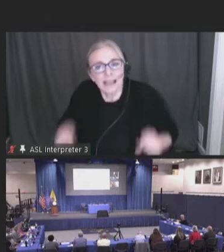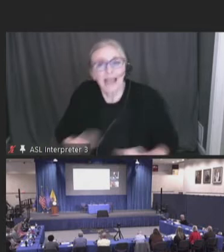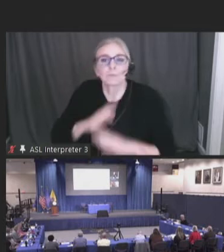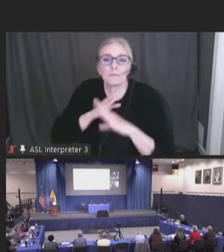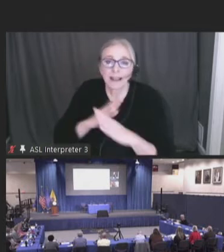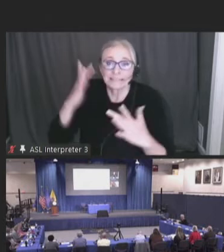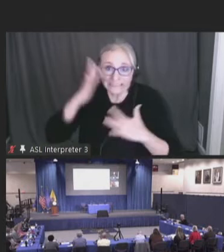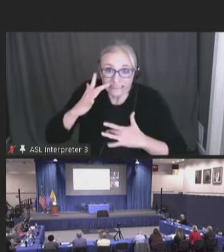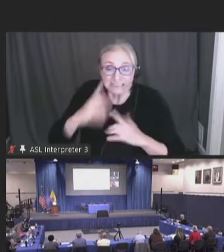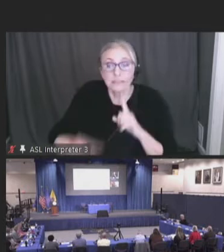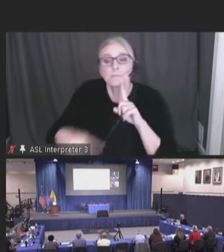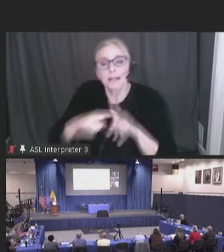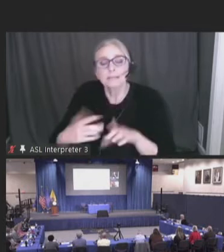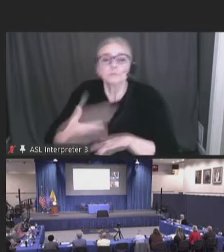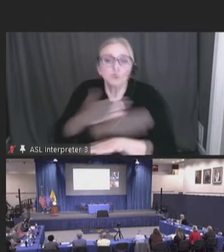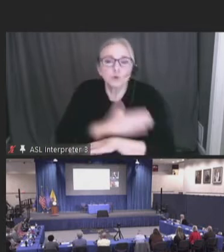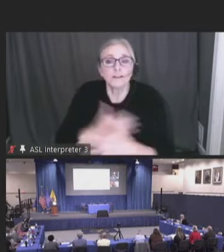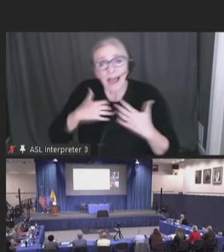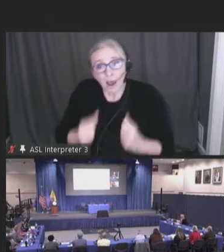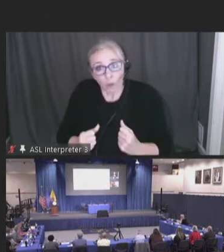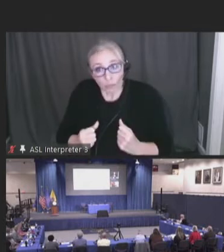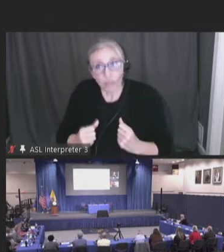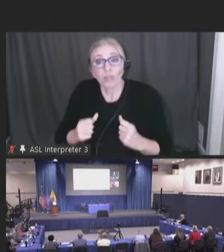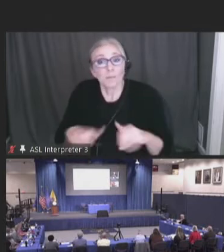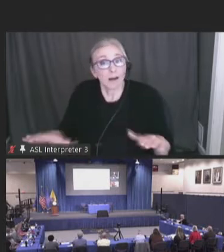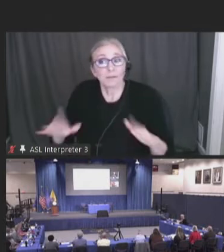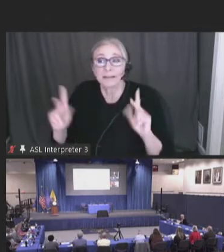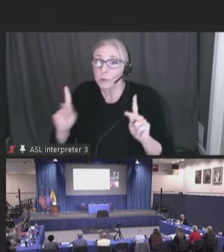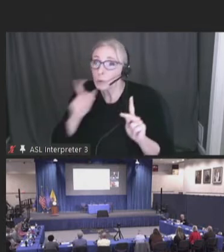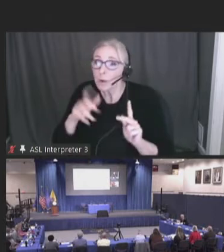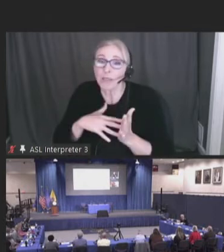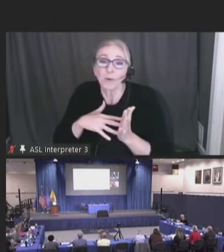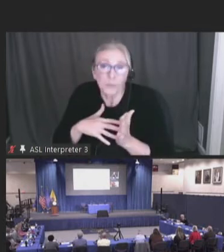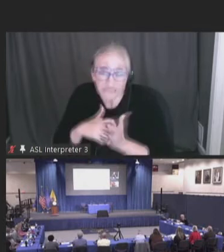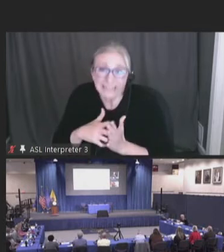to improve health and wellbeing among our most vulnerable. Thank you so much for your time today.